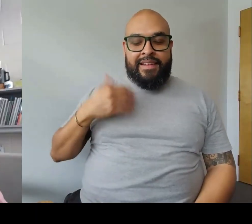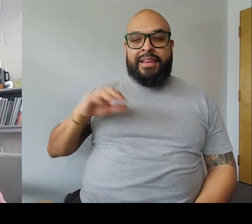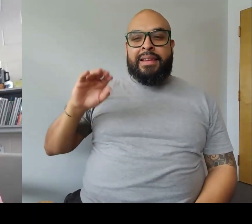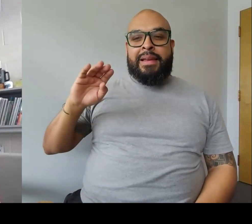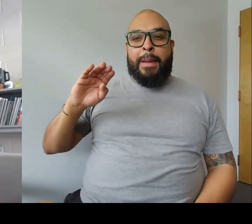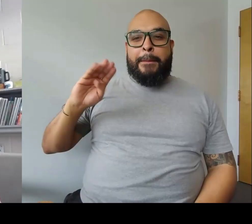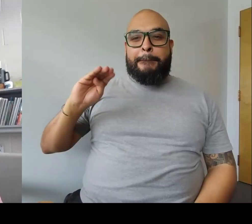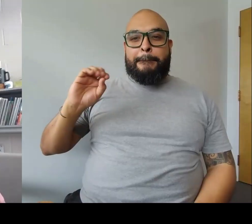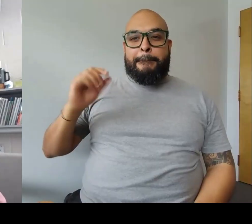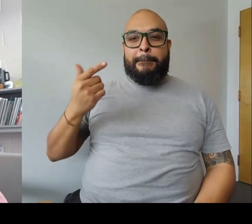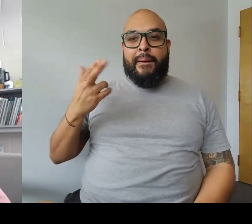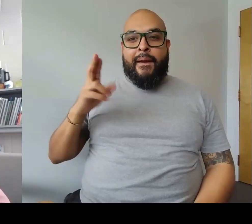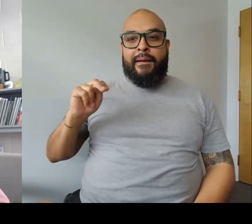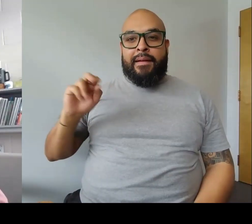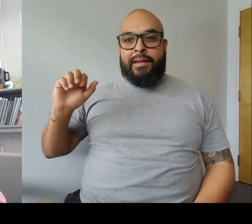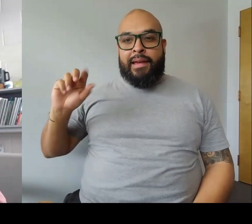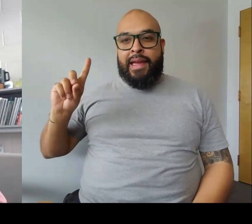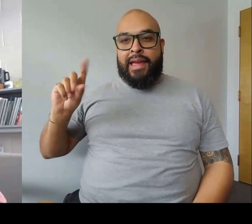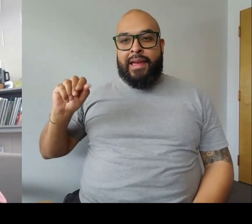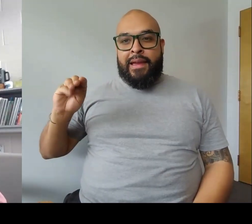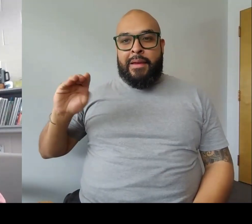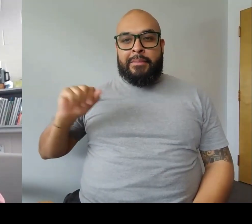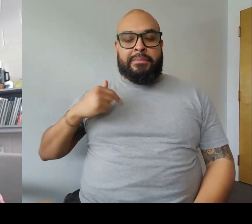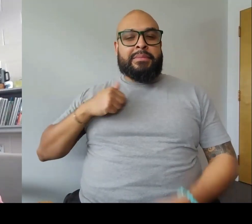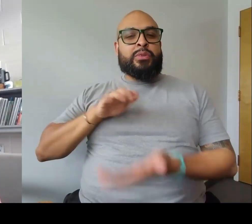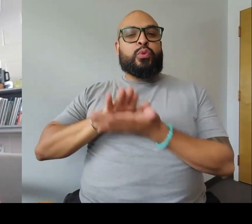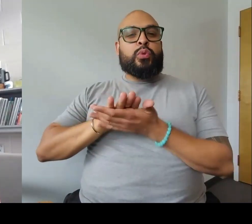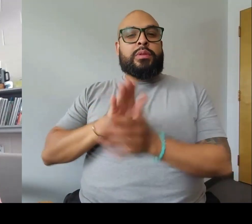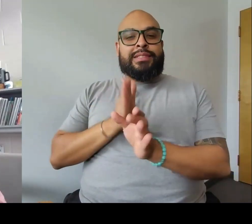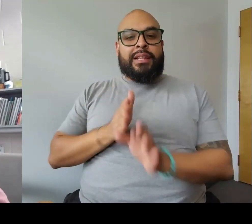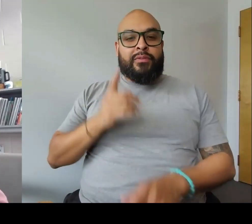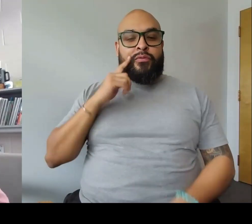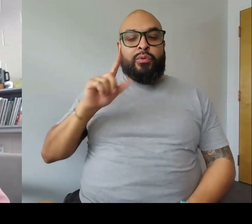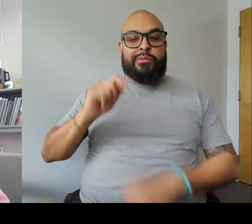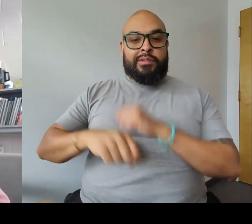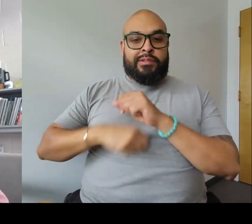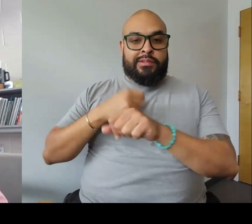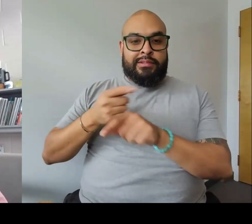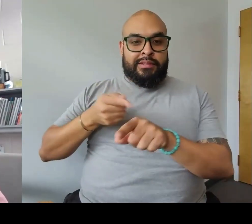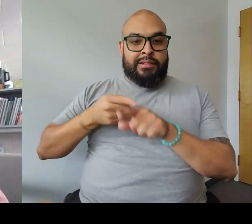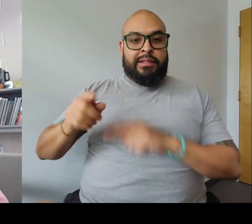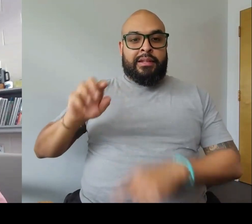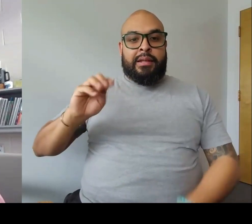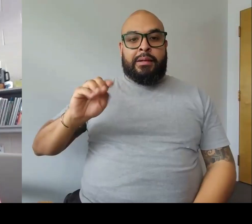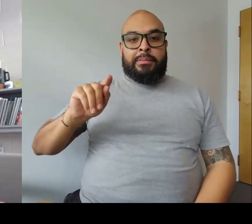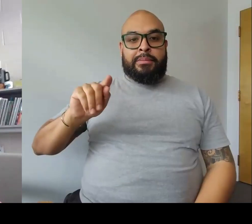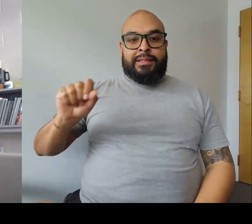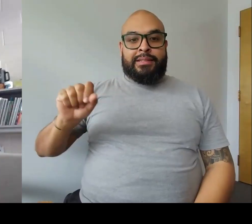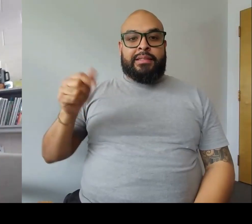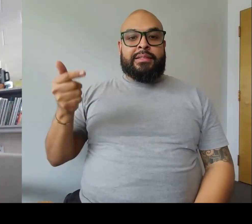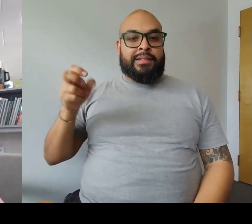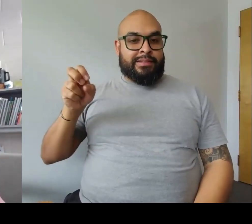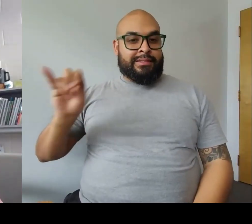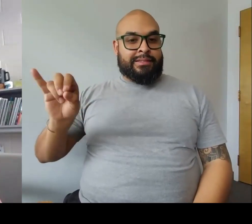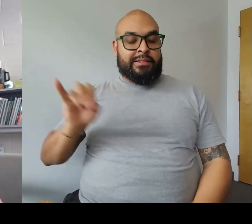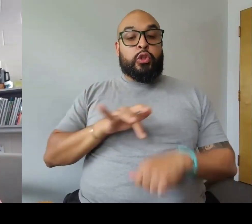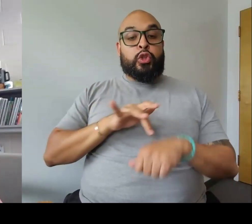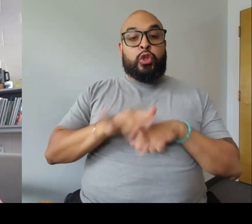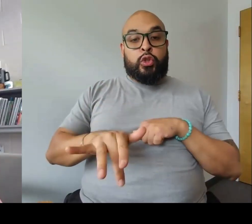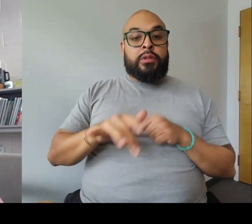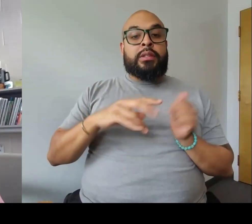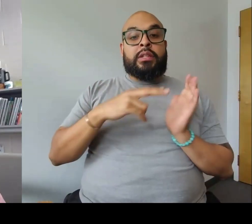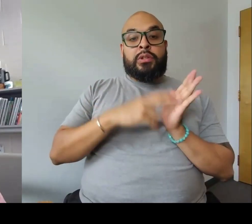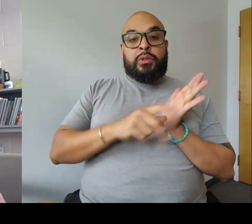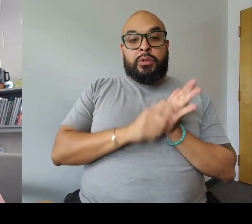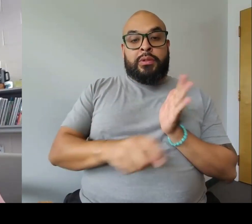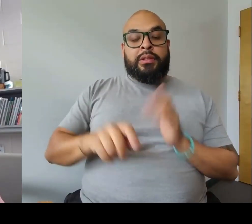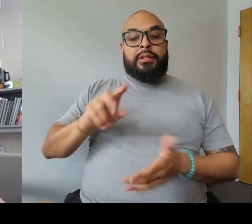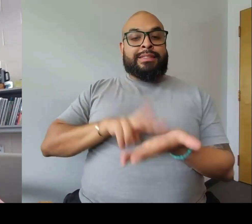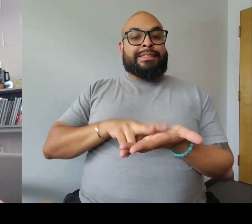I've been a school psychologist for the past 21 years, specializing in MTSS and GEI, early literacy and dyslexia, and then supporting specialized